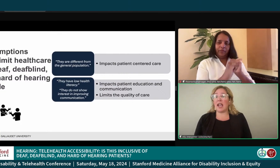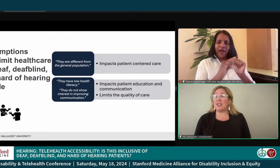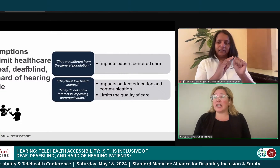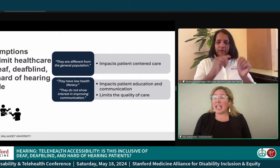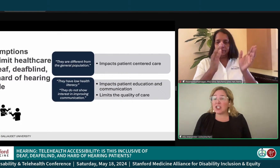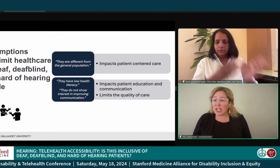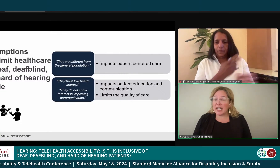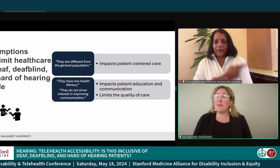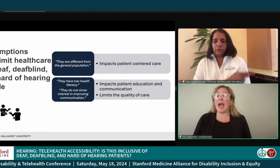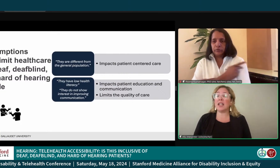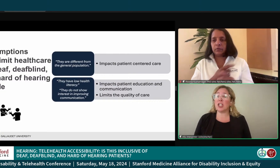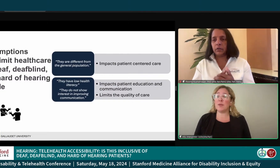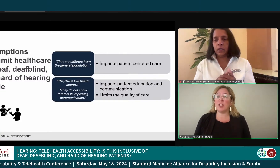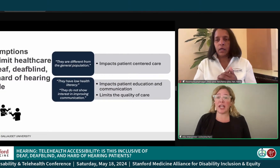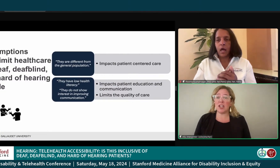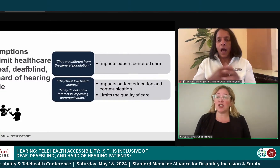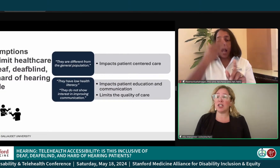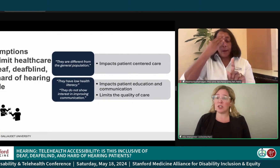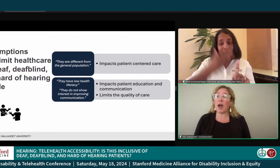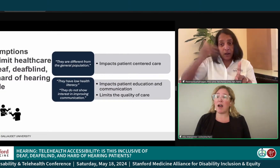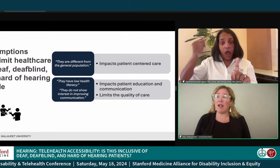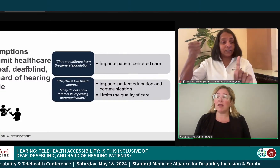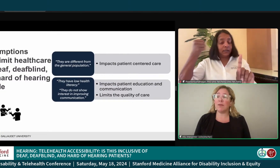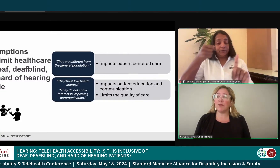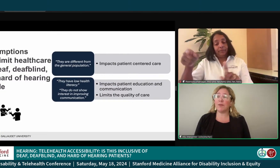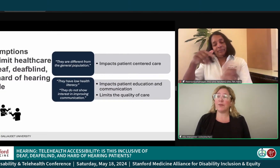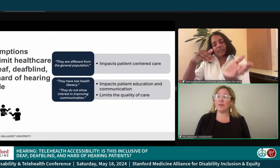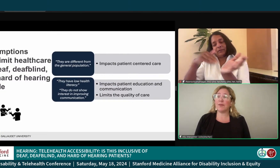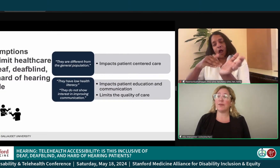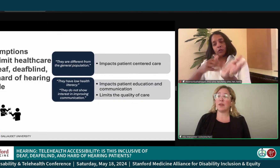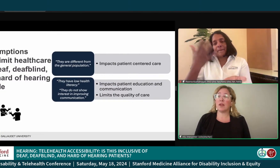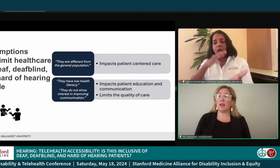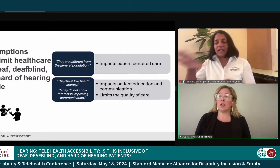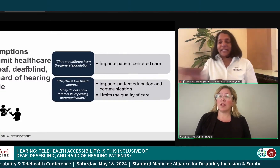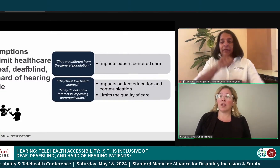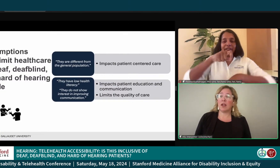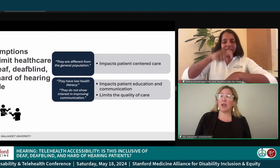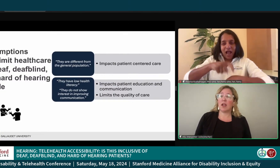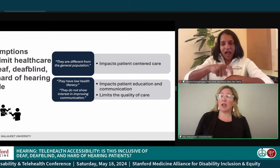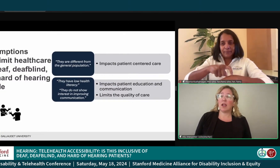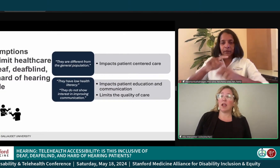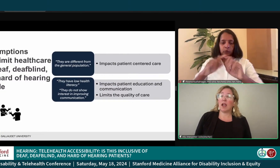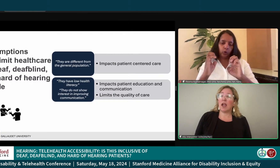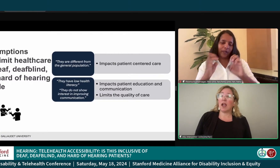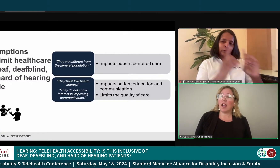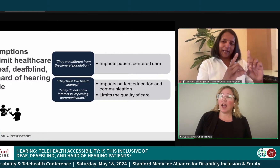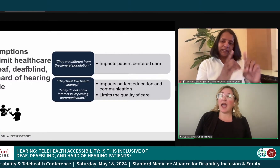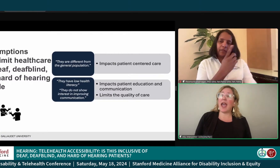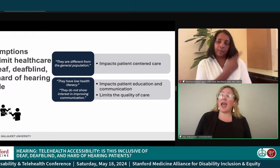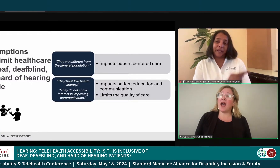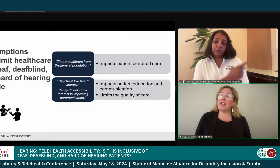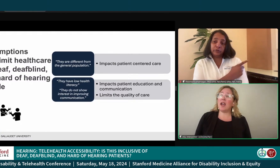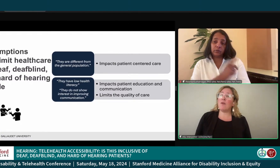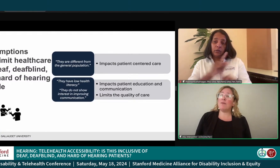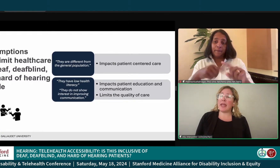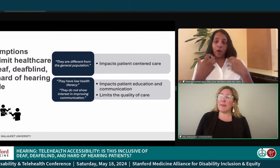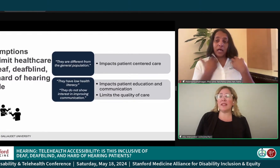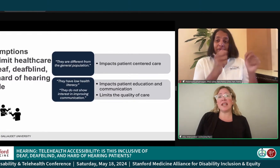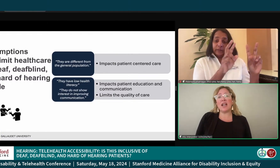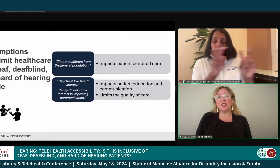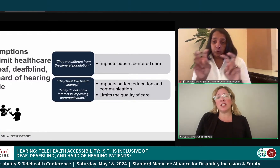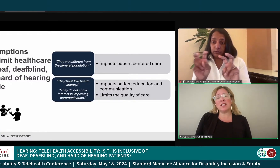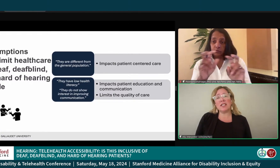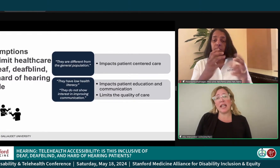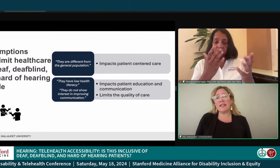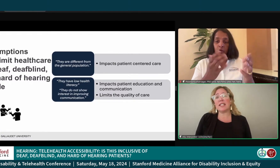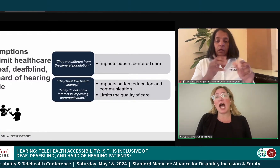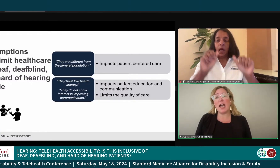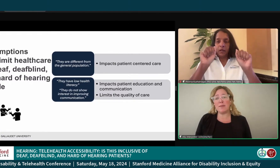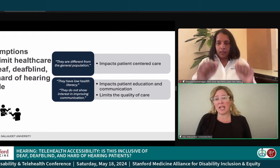Education can impact the communication as well. And maybe the doctor doesn't take the time to